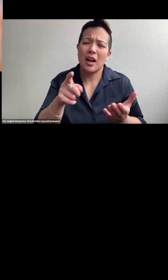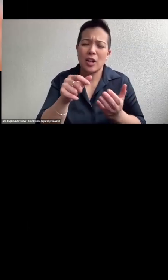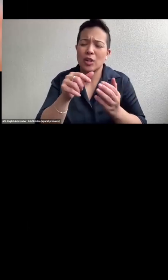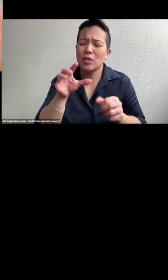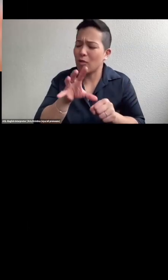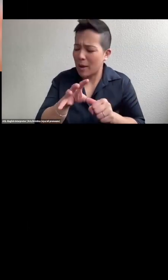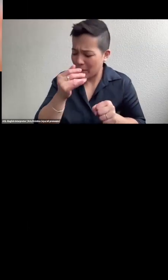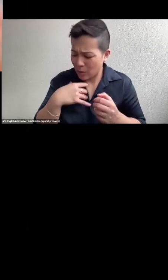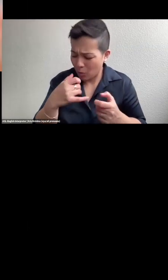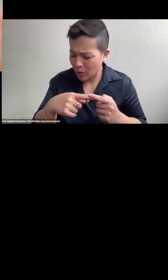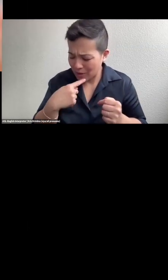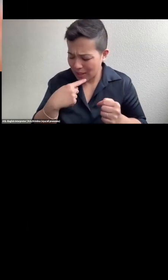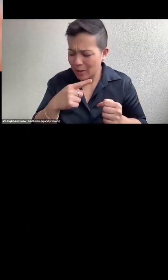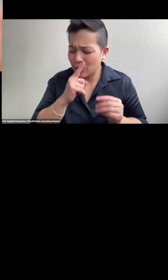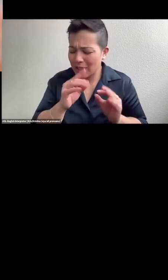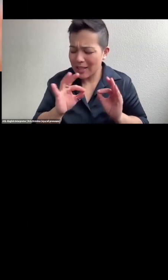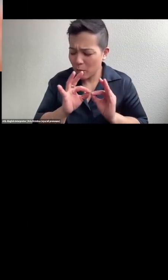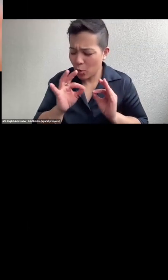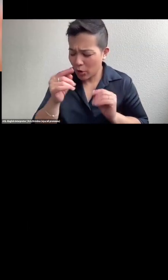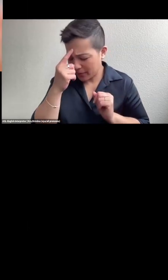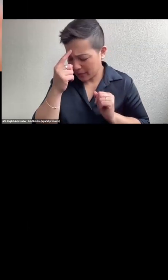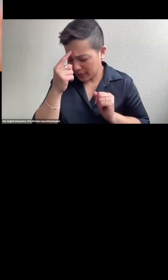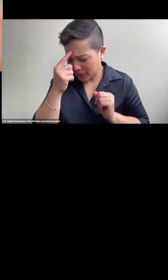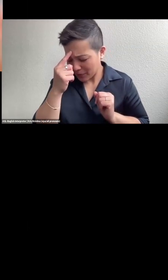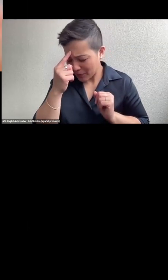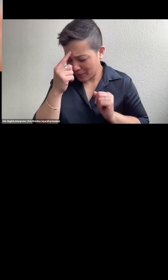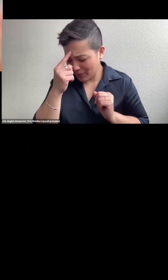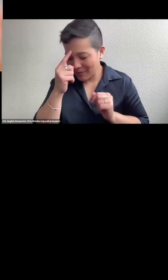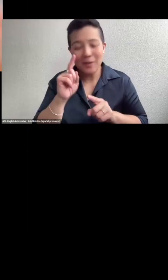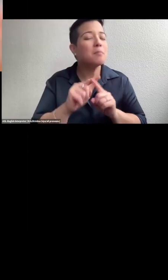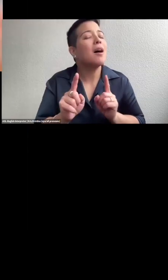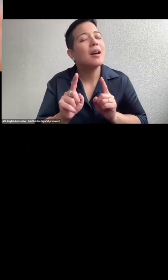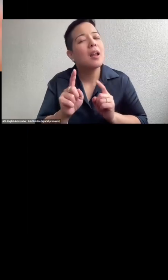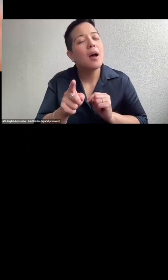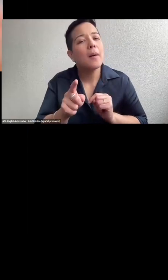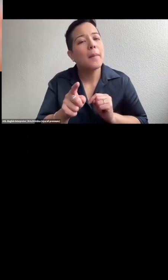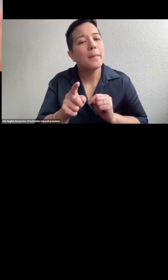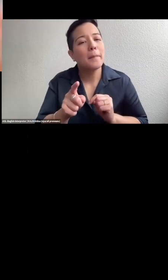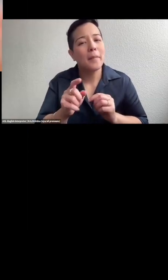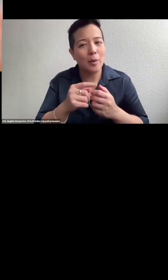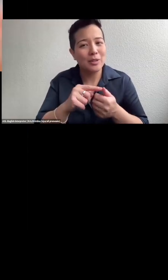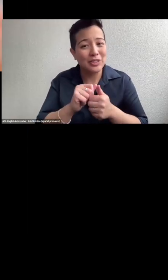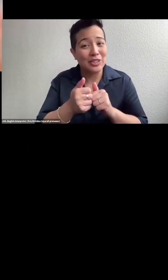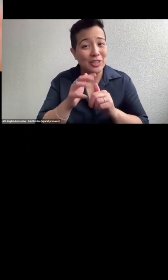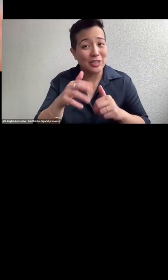say, and it was really important uh but anyway yeah how